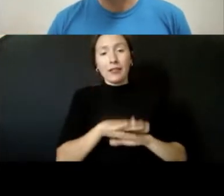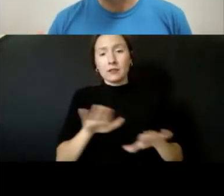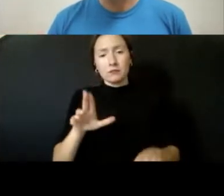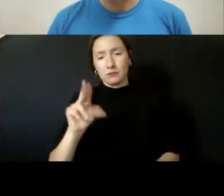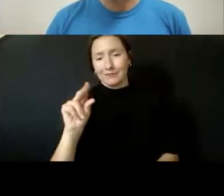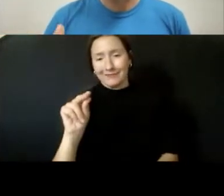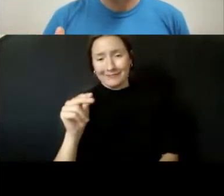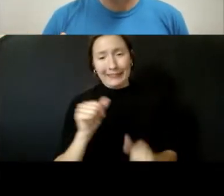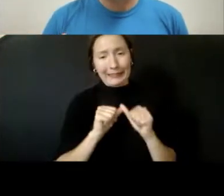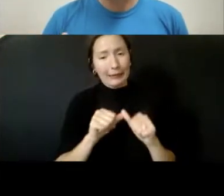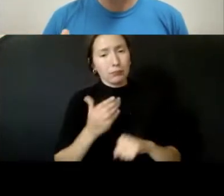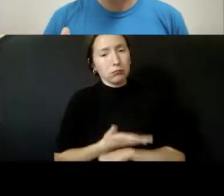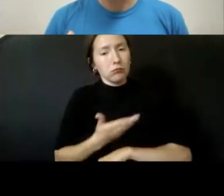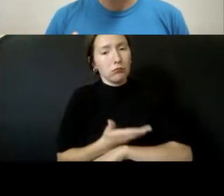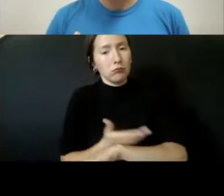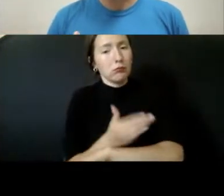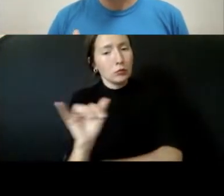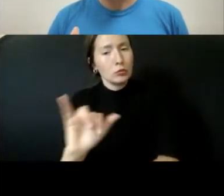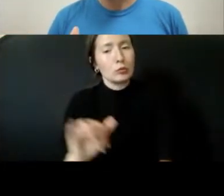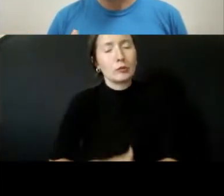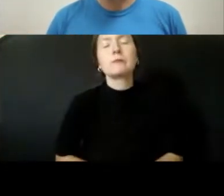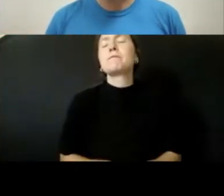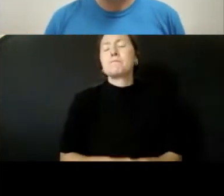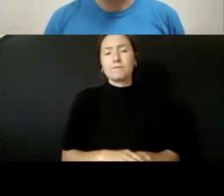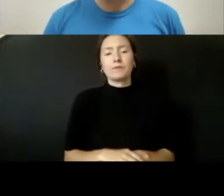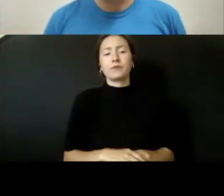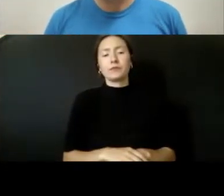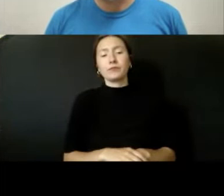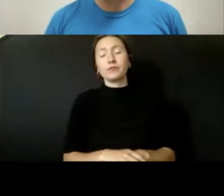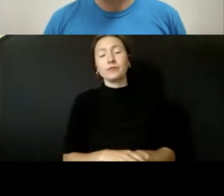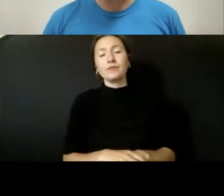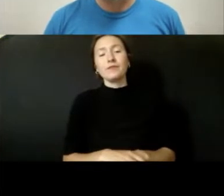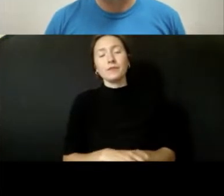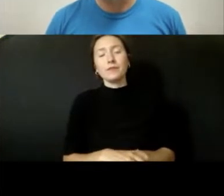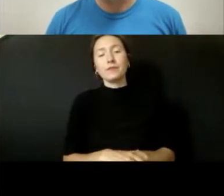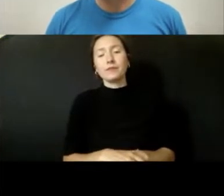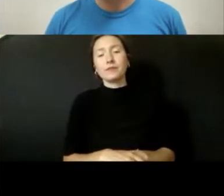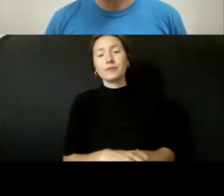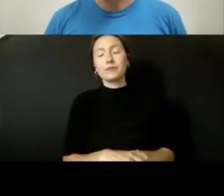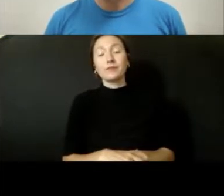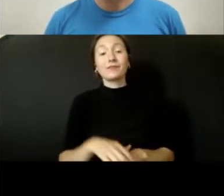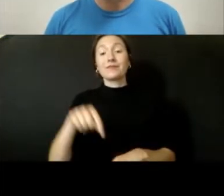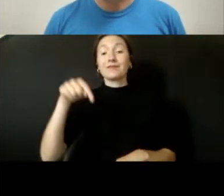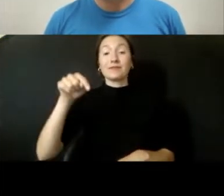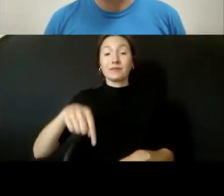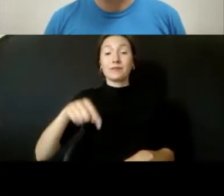three right so that's how i've kind of laid out this presentation and and how i look at things